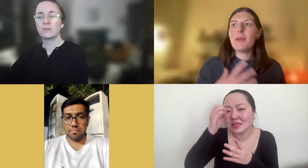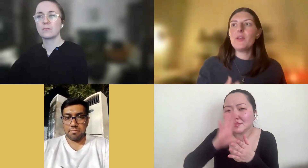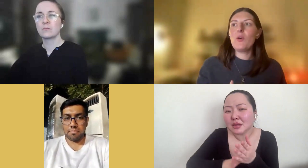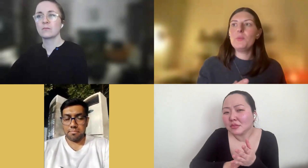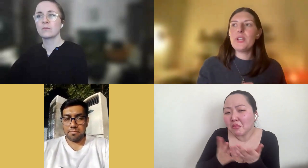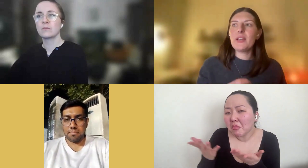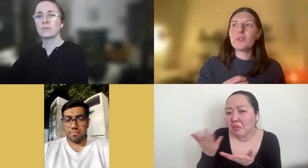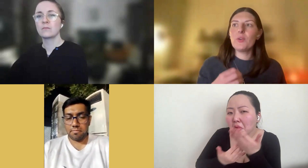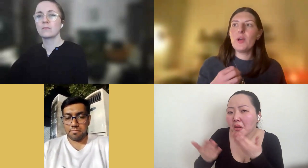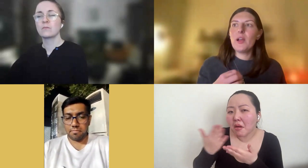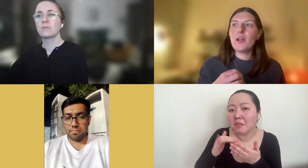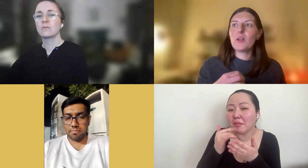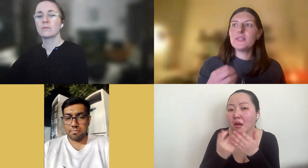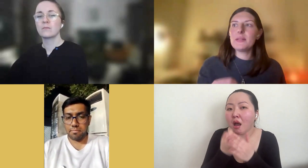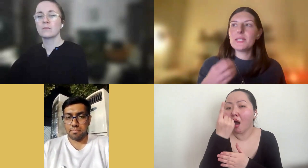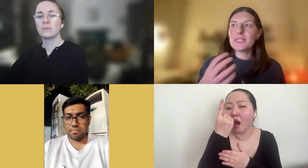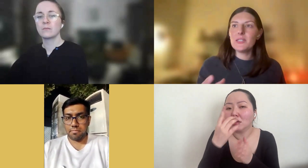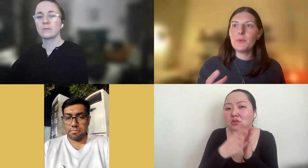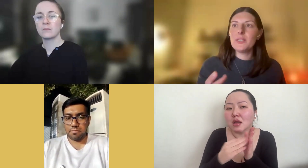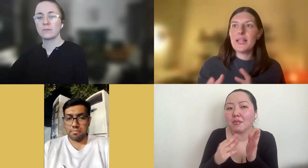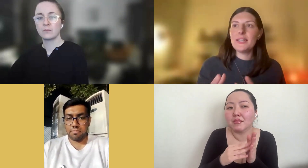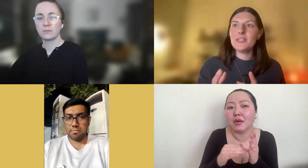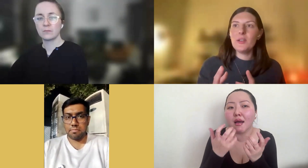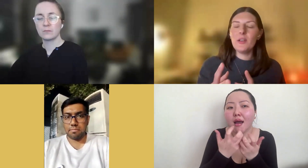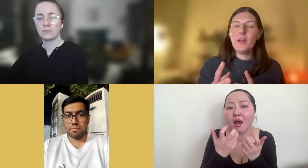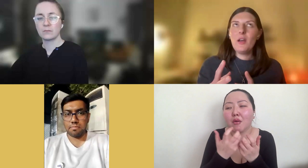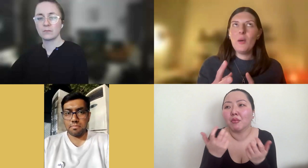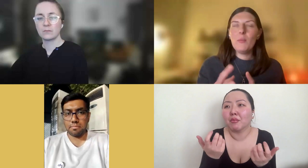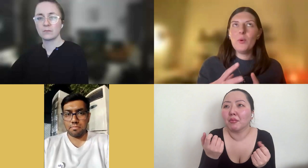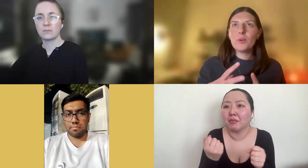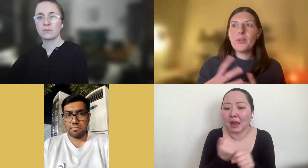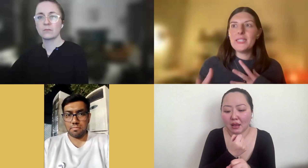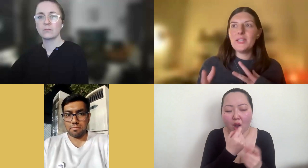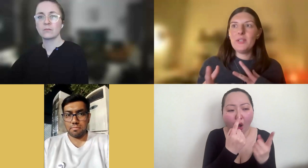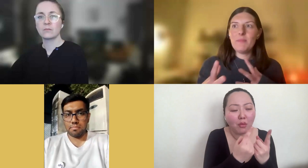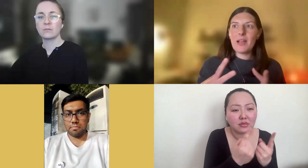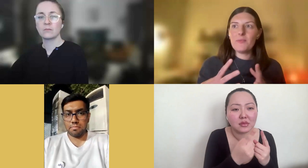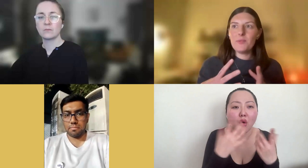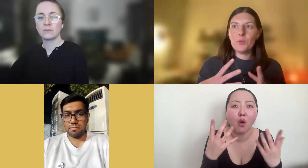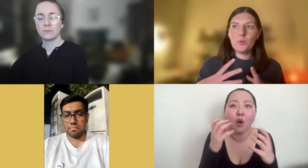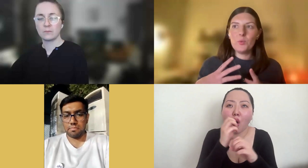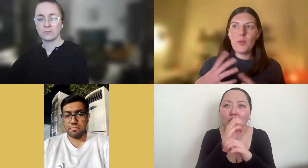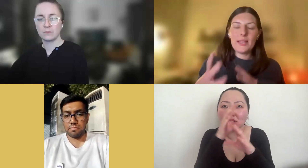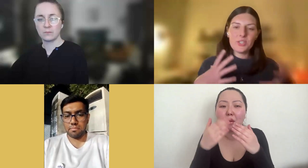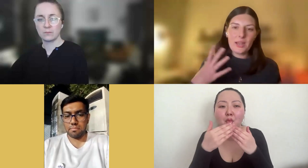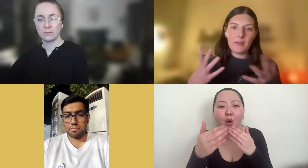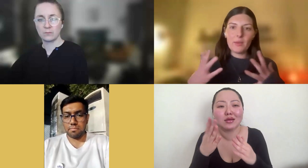effort to make an object or a concept accessible has led to a more creative and impactful way of